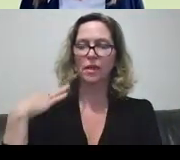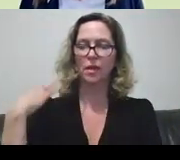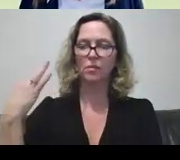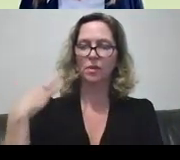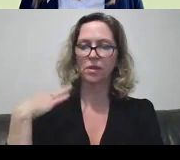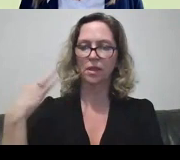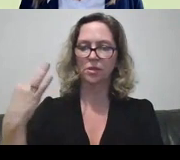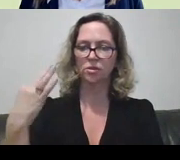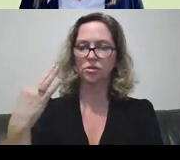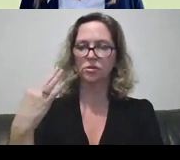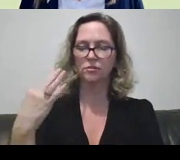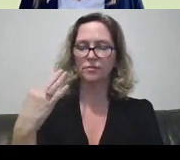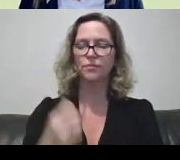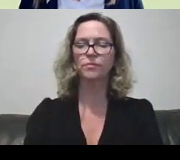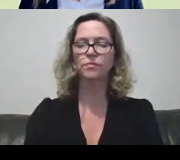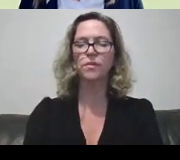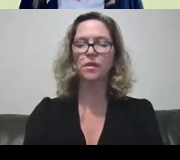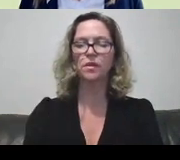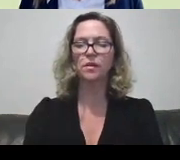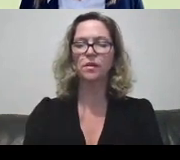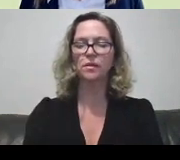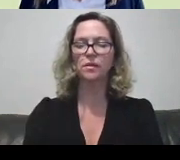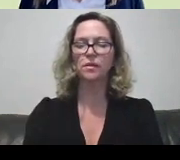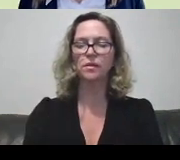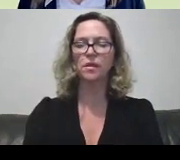mentioned earlier was previously known by several other names one of those in